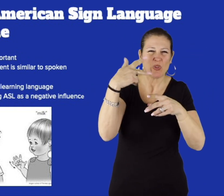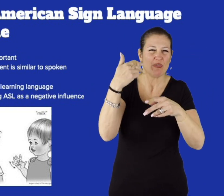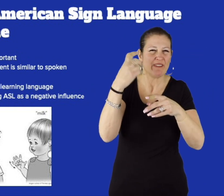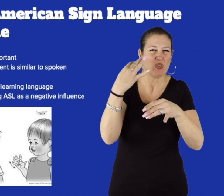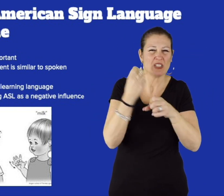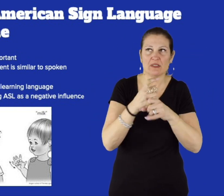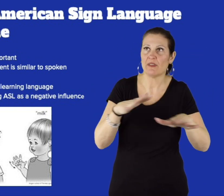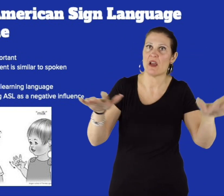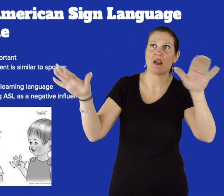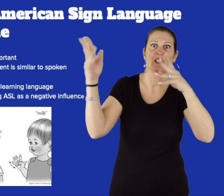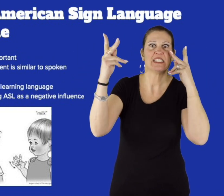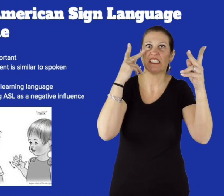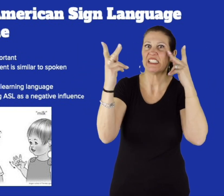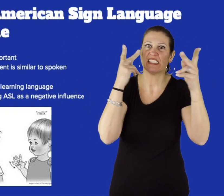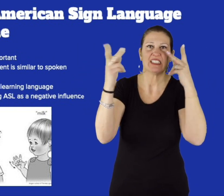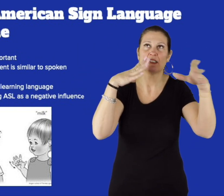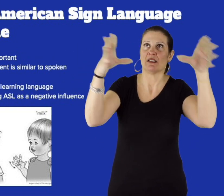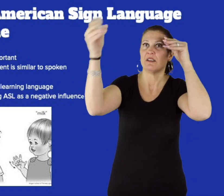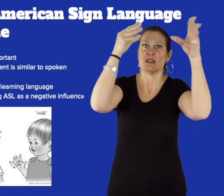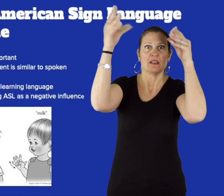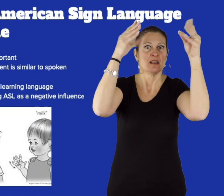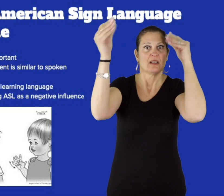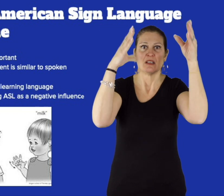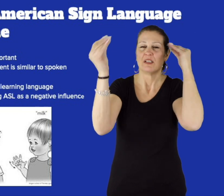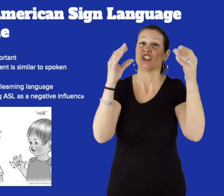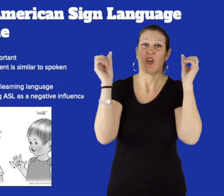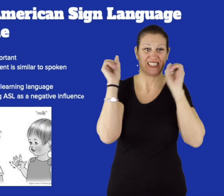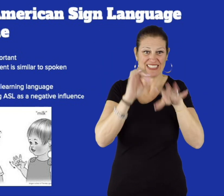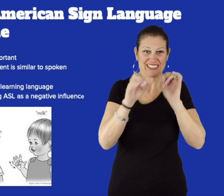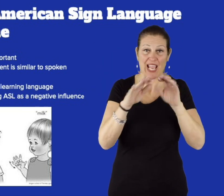That’s why it’s crucial to have language access during those early years to give